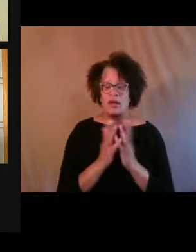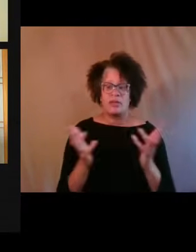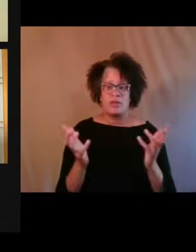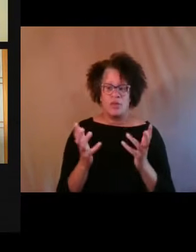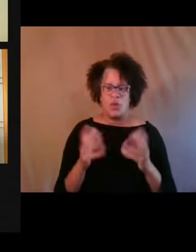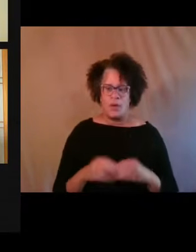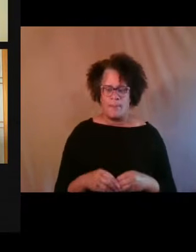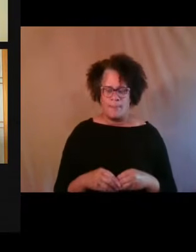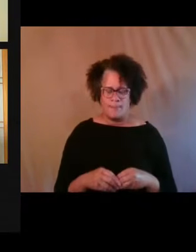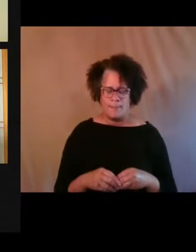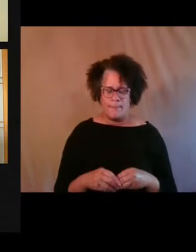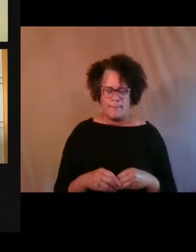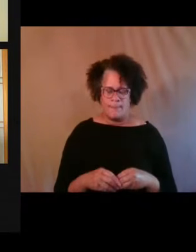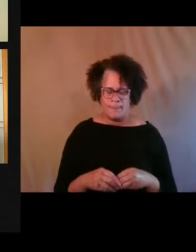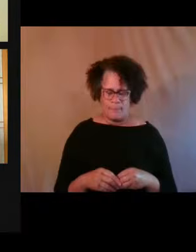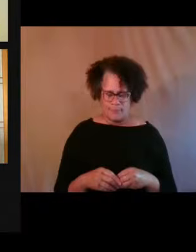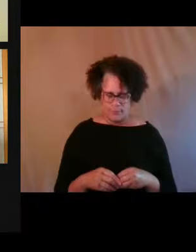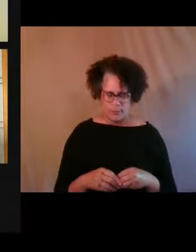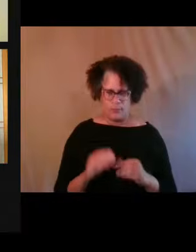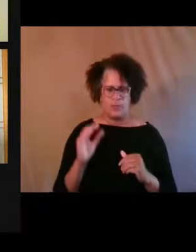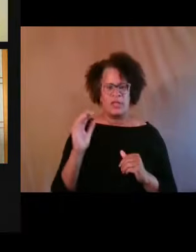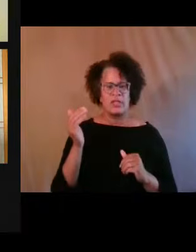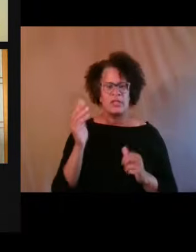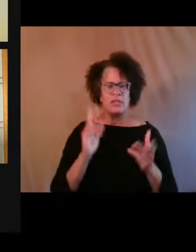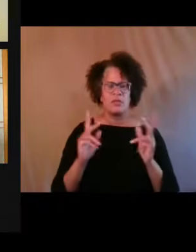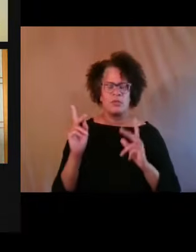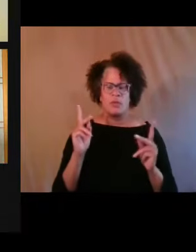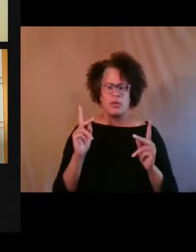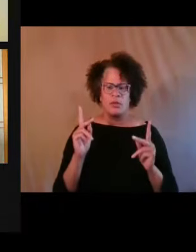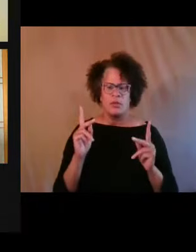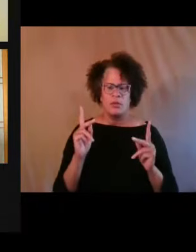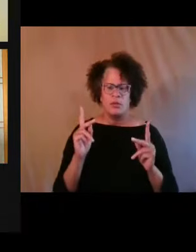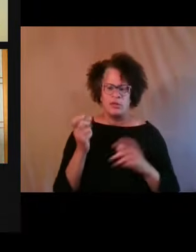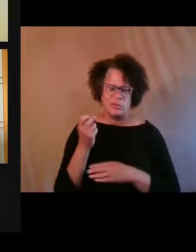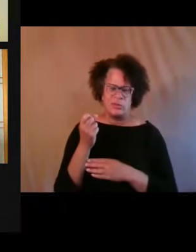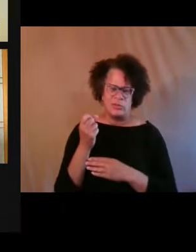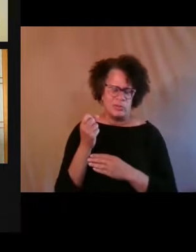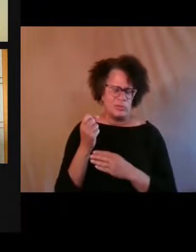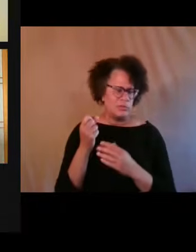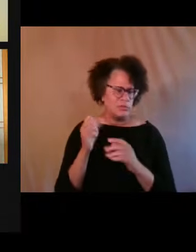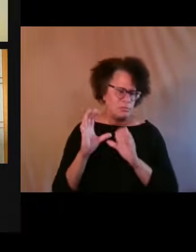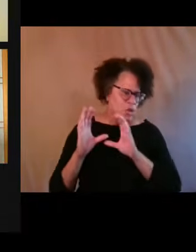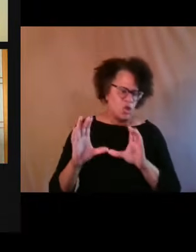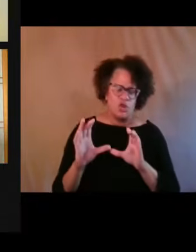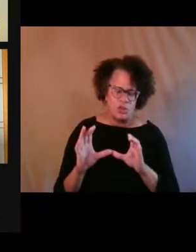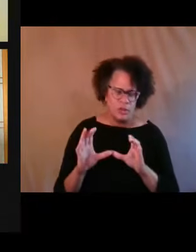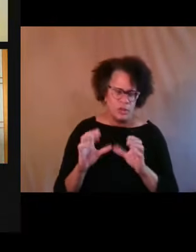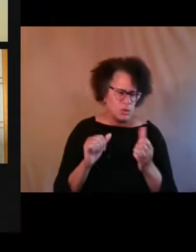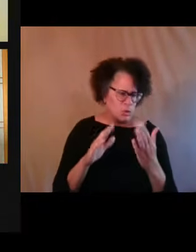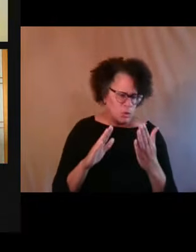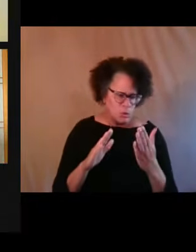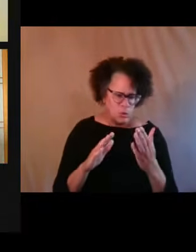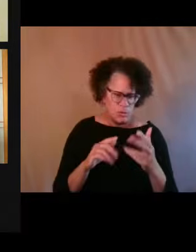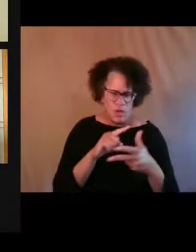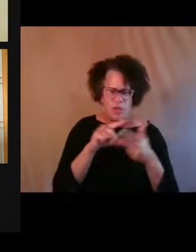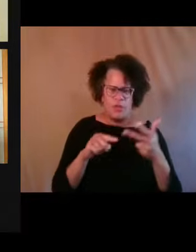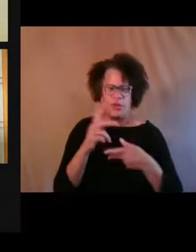that it seems that people who are pushed to the margins are facing three types of violence right now.